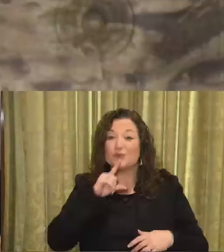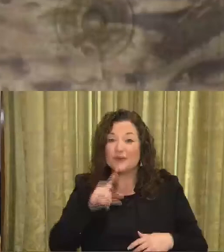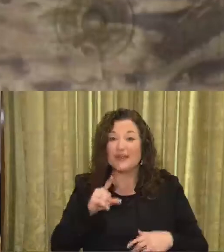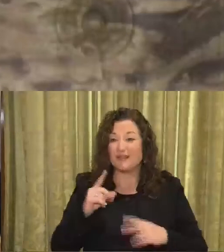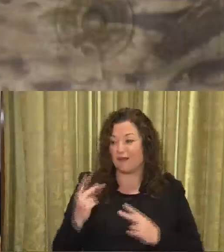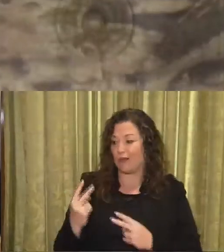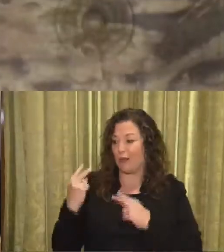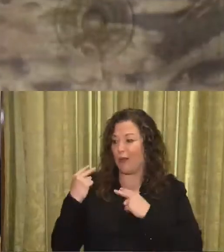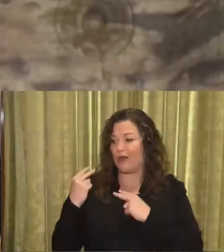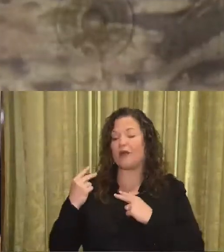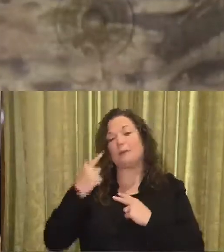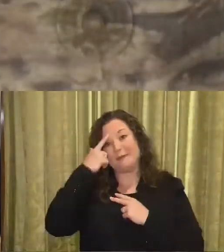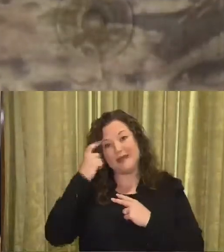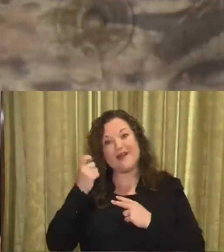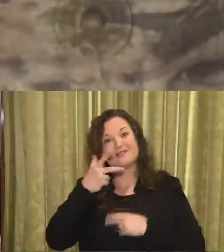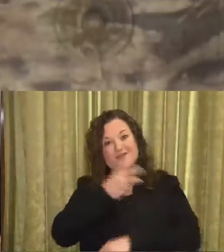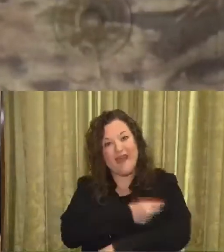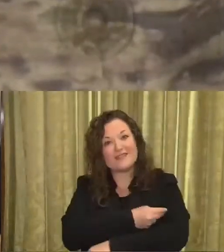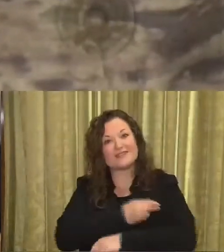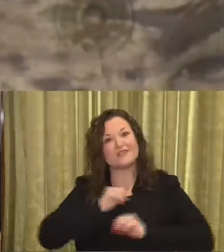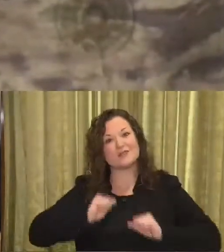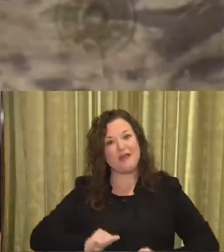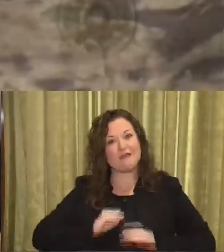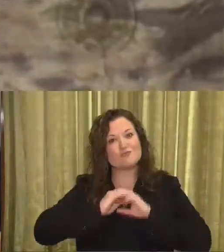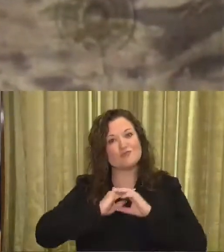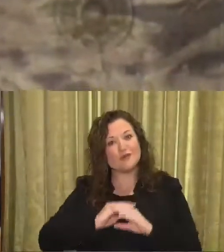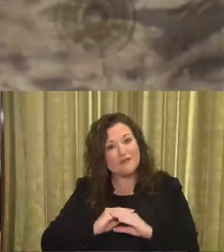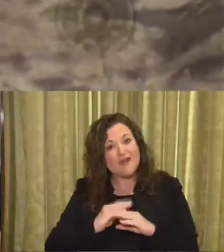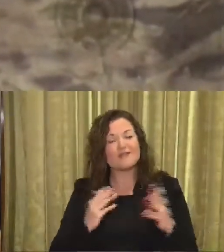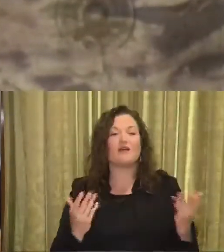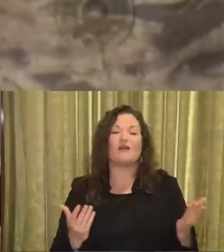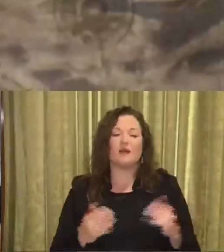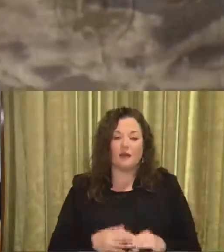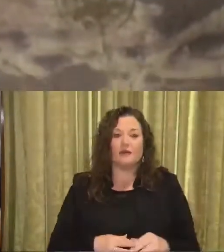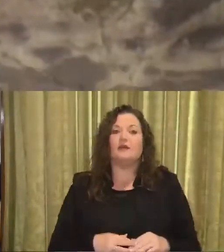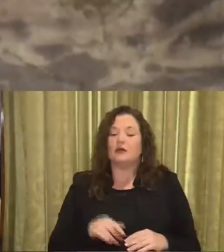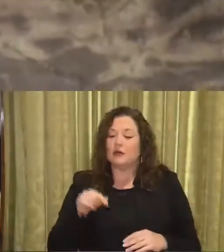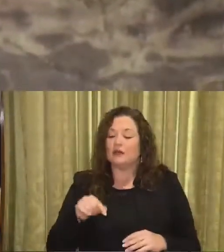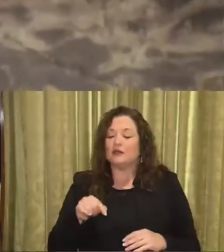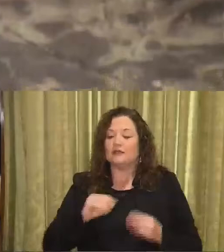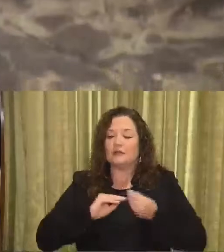we have vaccines to prevent this, and these would have been much worse in an earlier time.